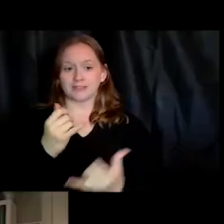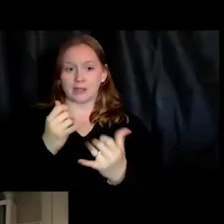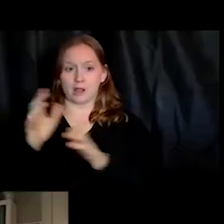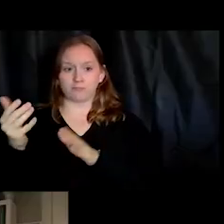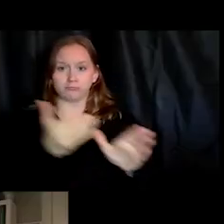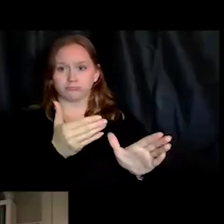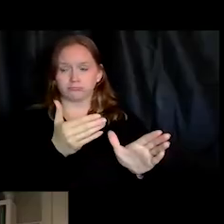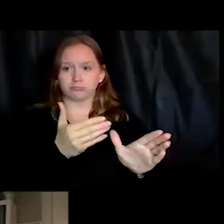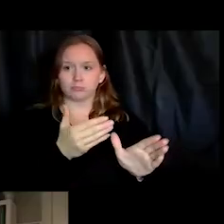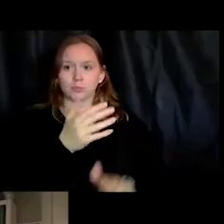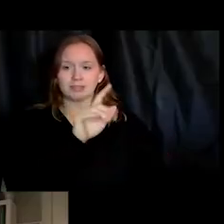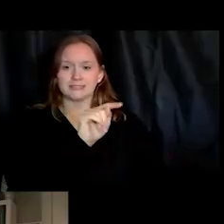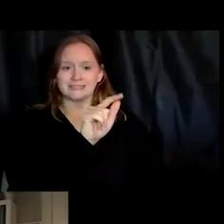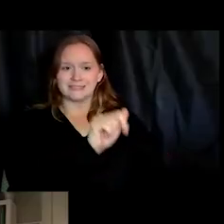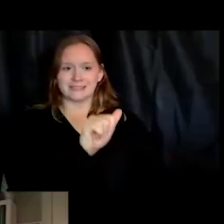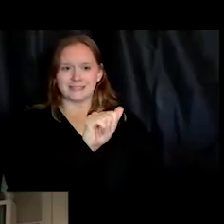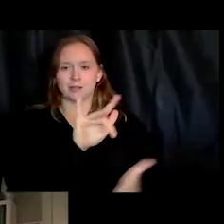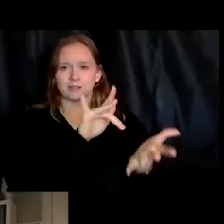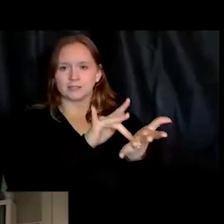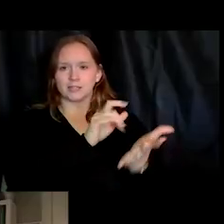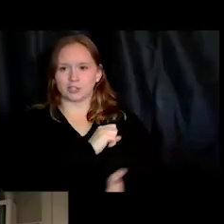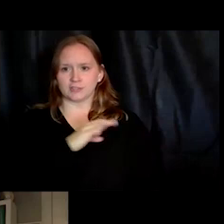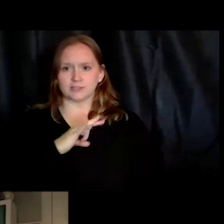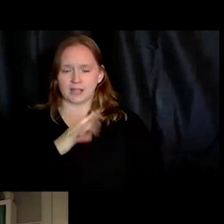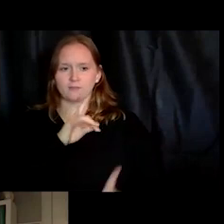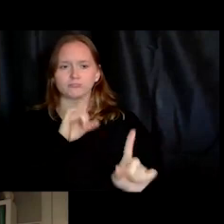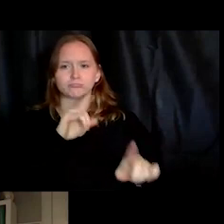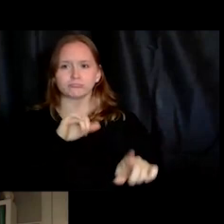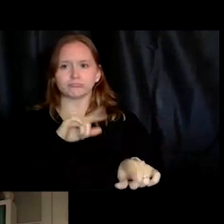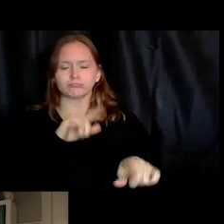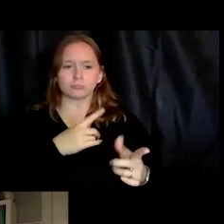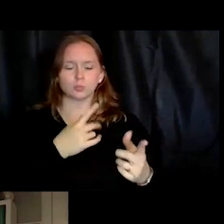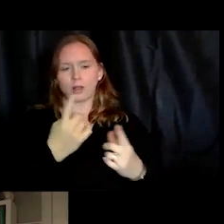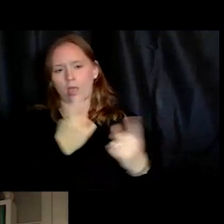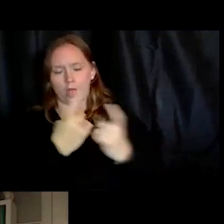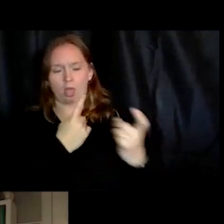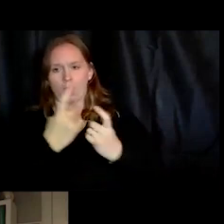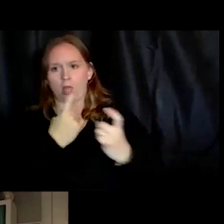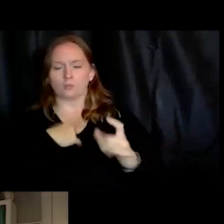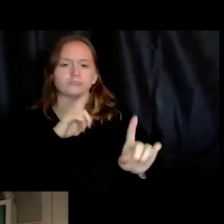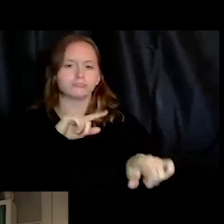is gonna answer some of those questions that we receive frequently that will help inform your webinars,